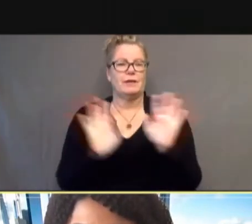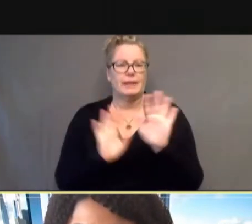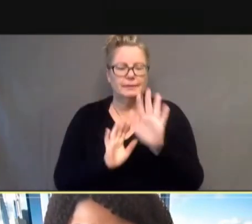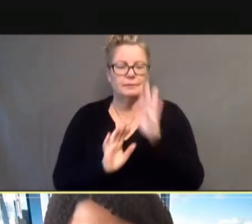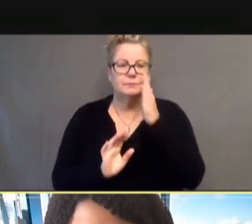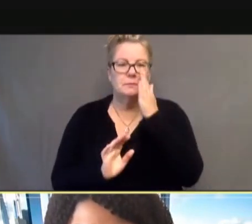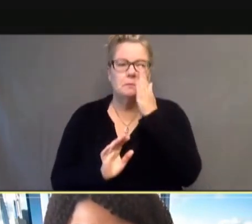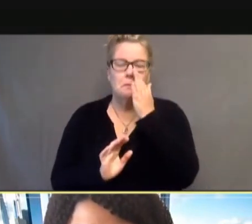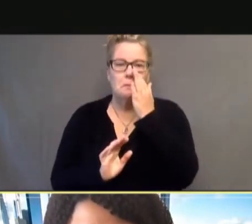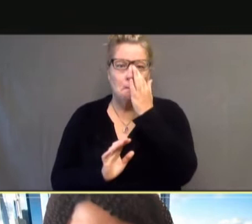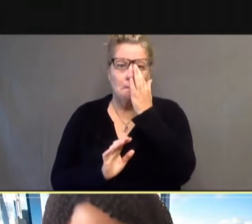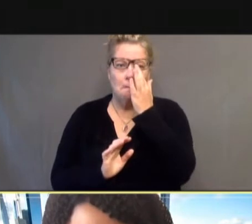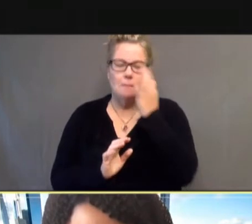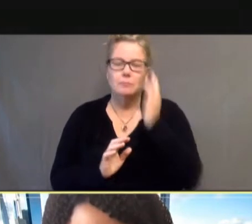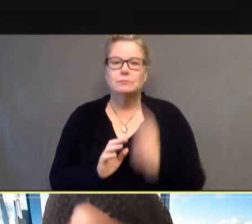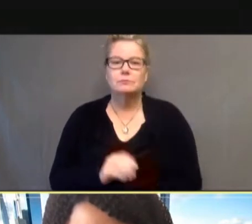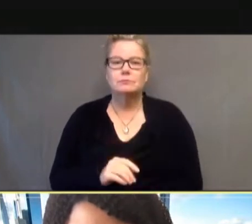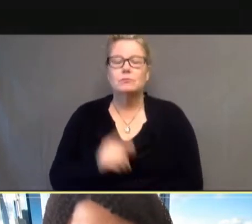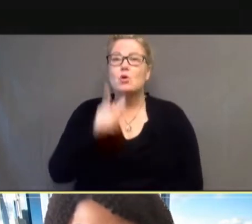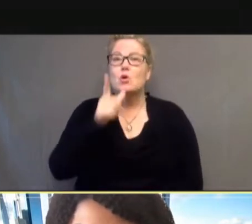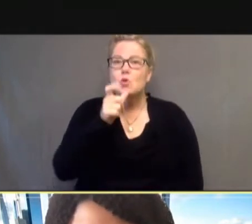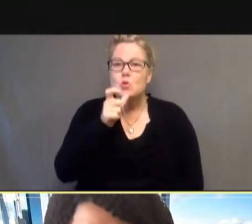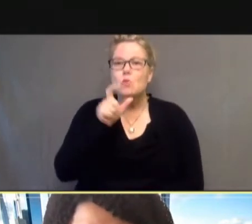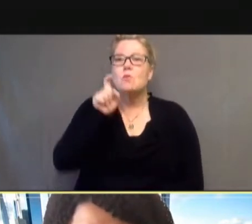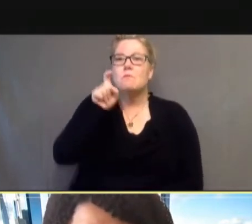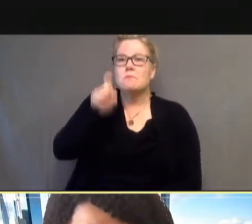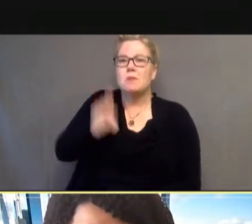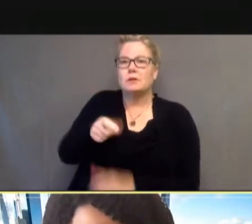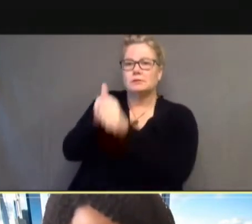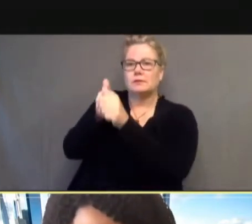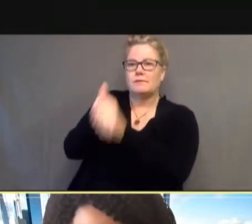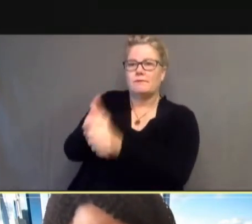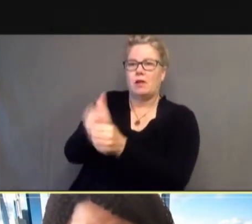is subject to the law? We're not talking about individuals with disability just yet, but